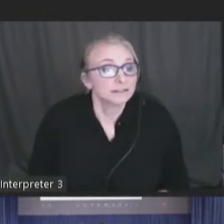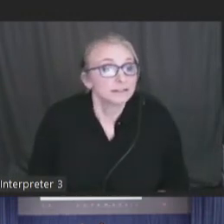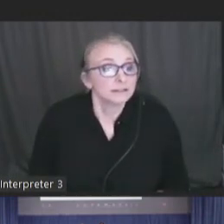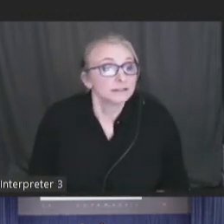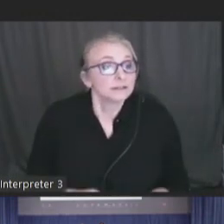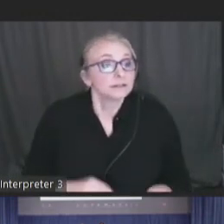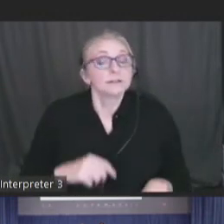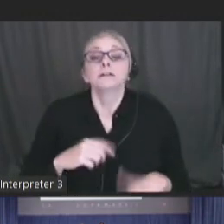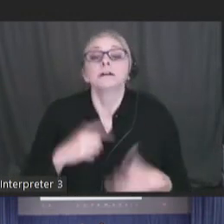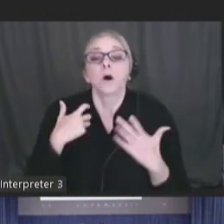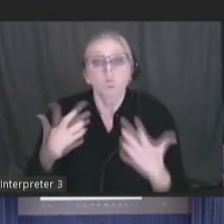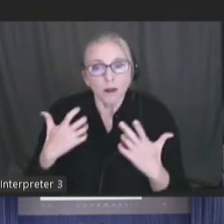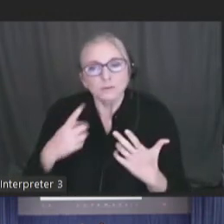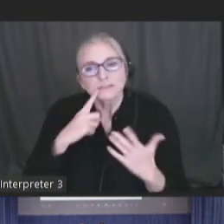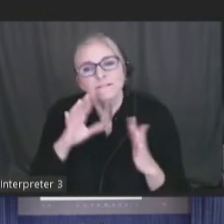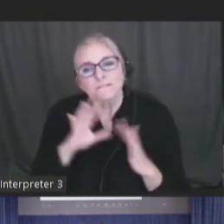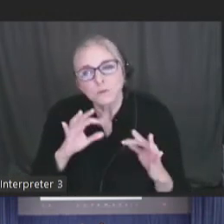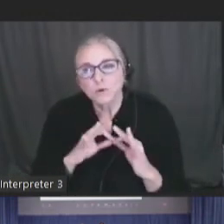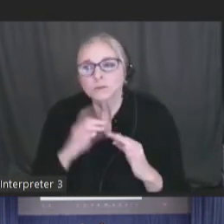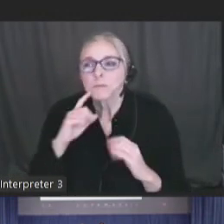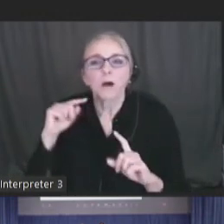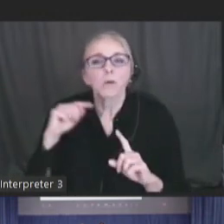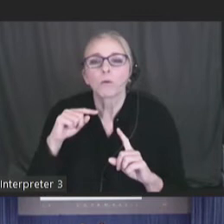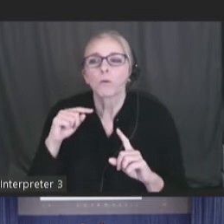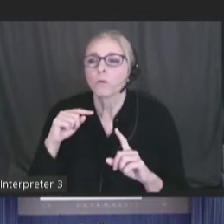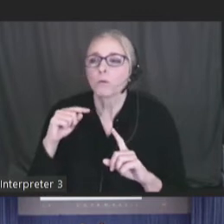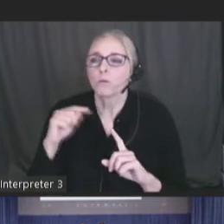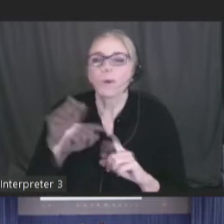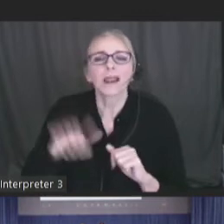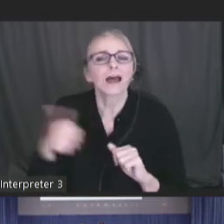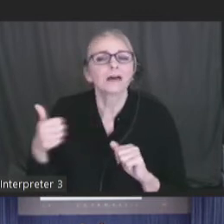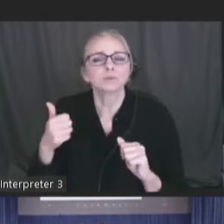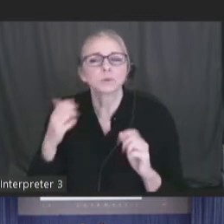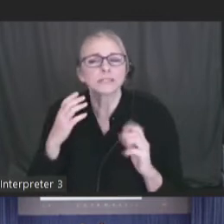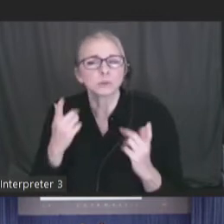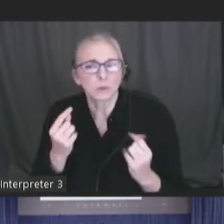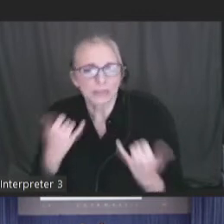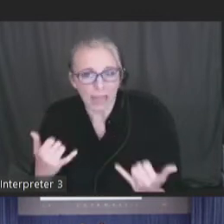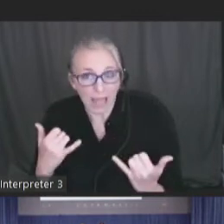I just wanted to say a few words about what else are we doing. So, therapeutic vaccines,